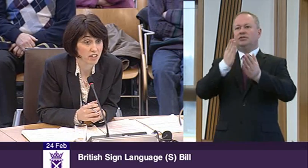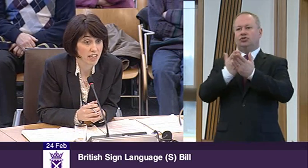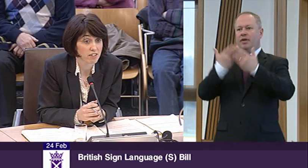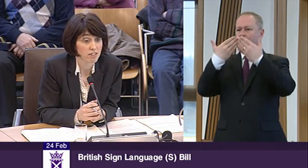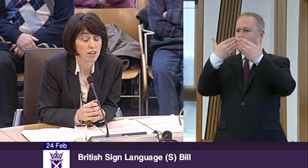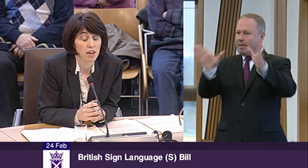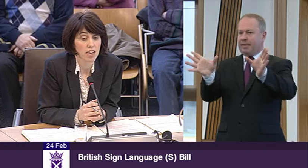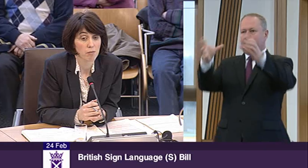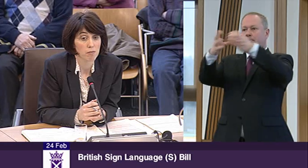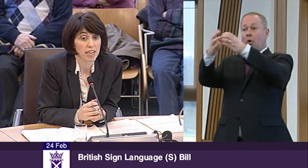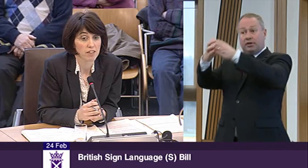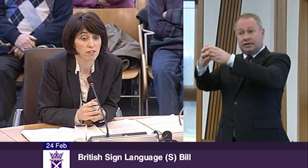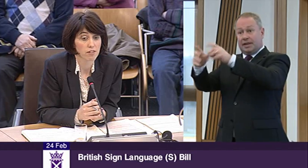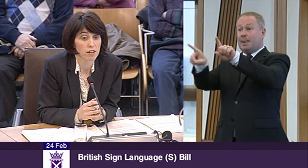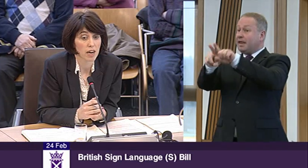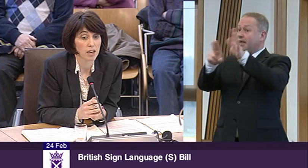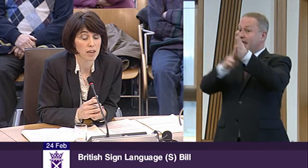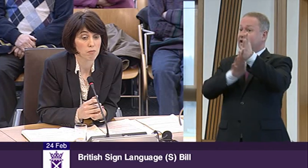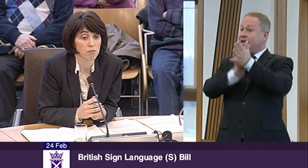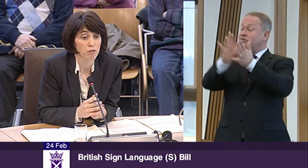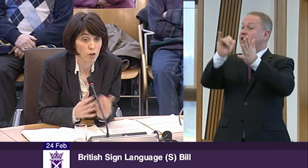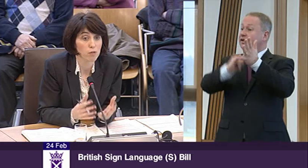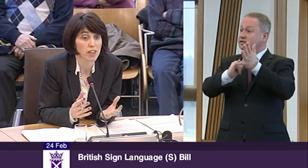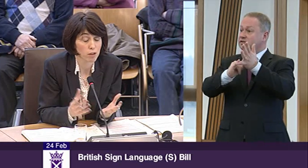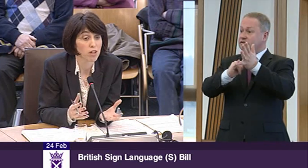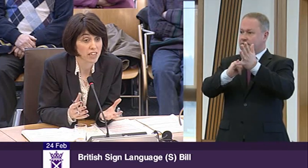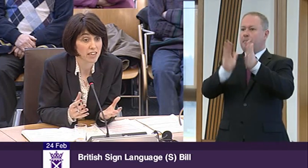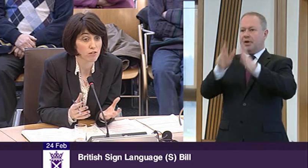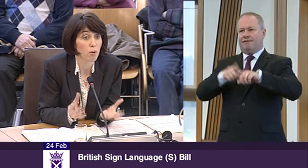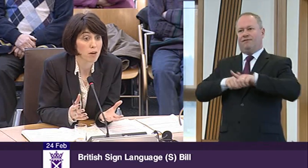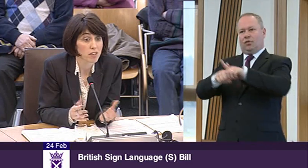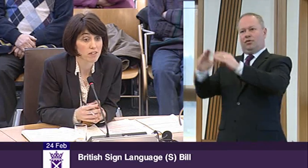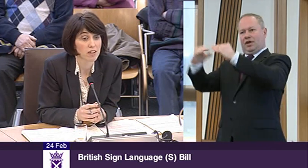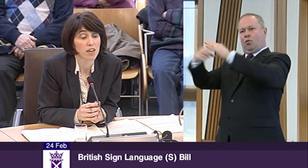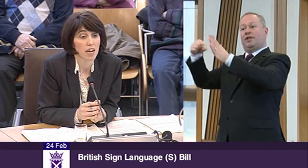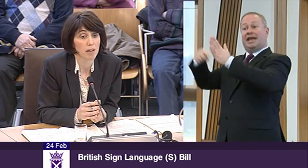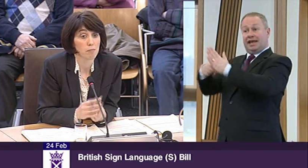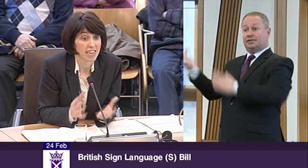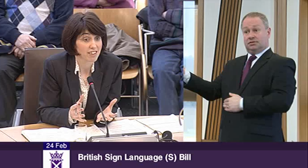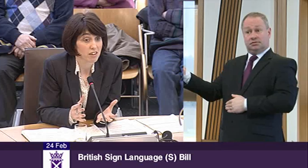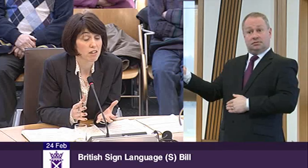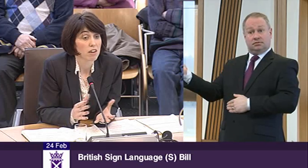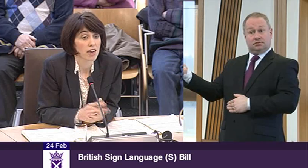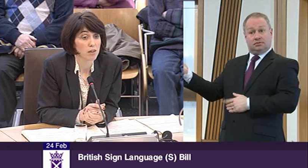that public bodies, including the NHS, follow the Equality Act 2010 requirements better